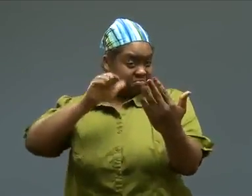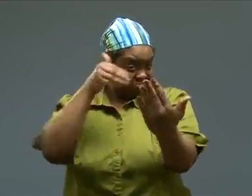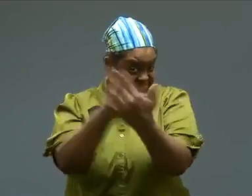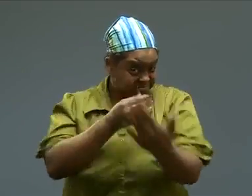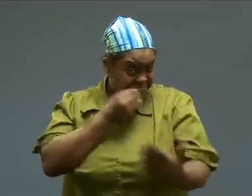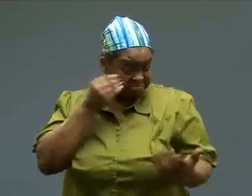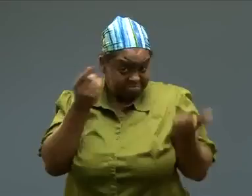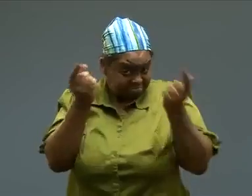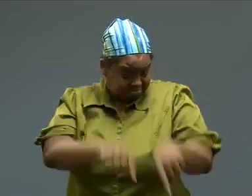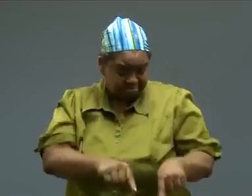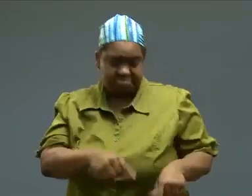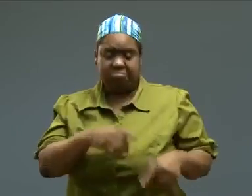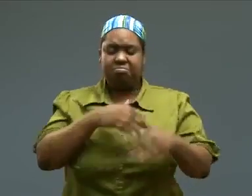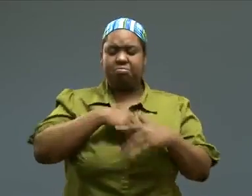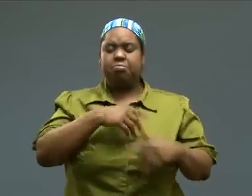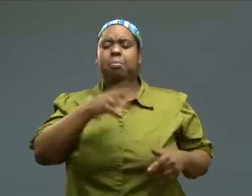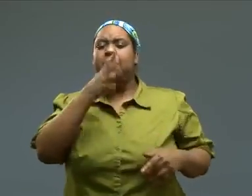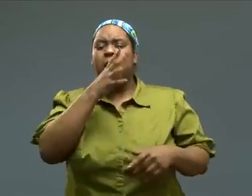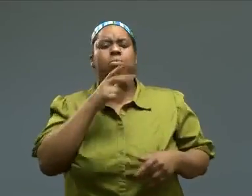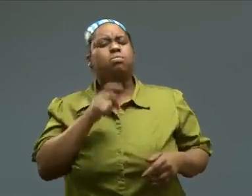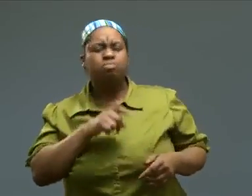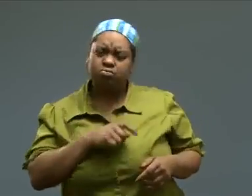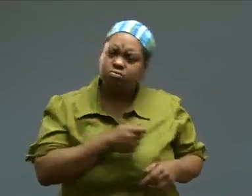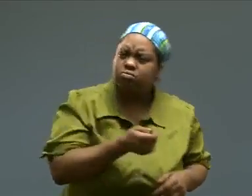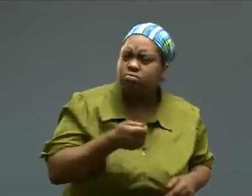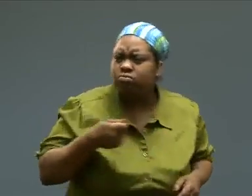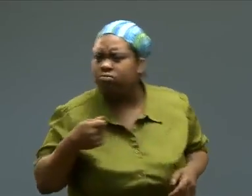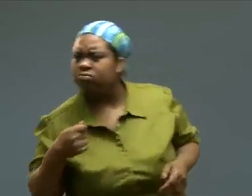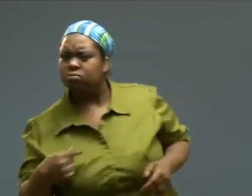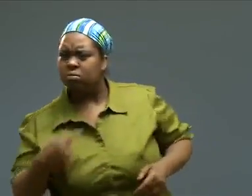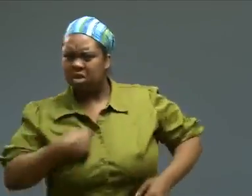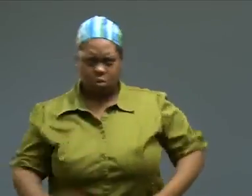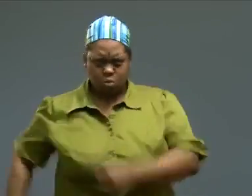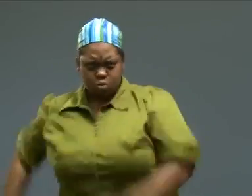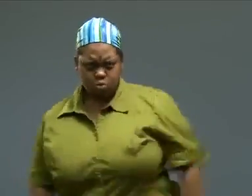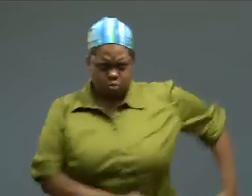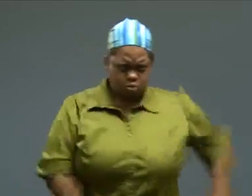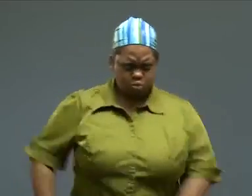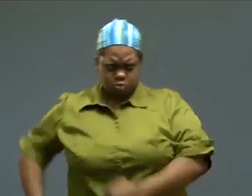We got home. My mother opened the door